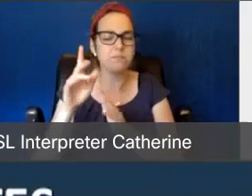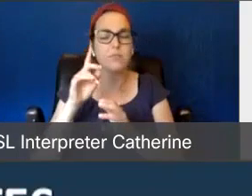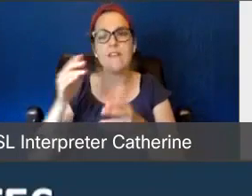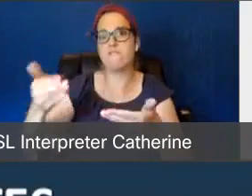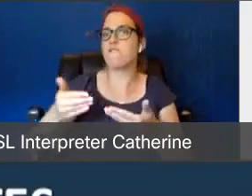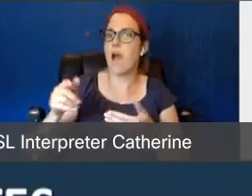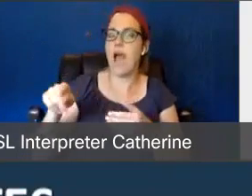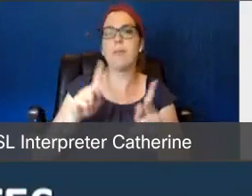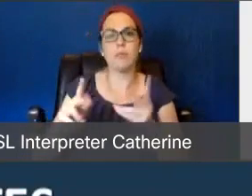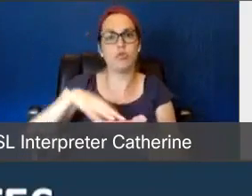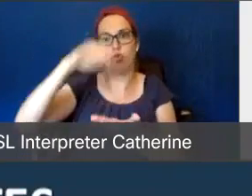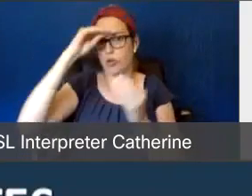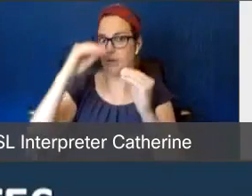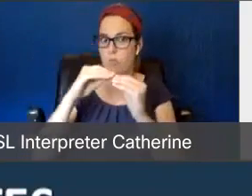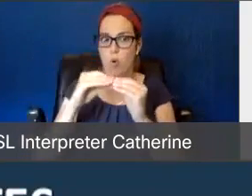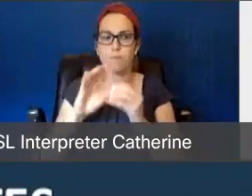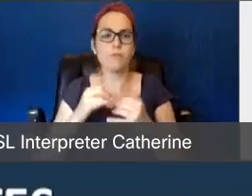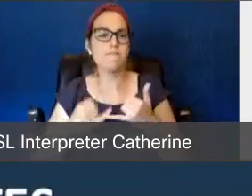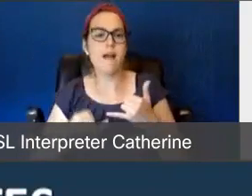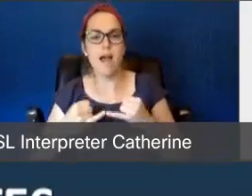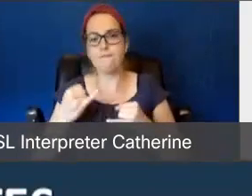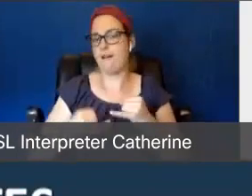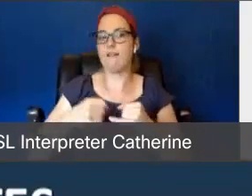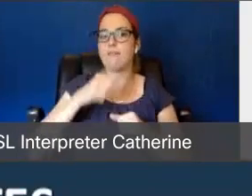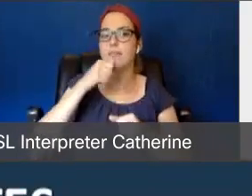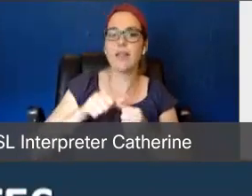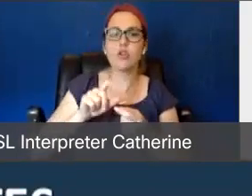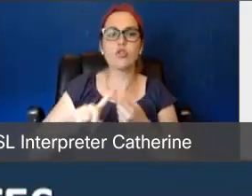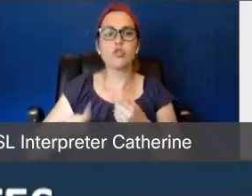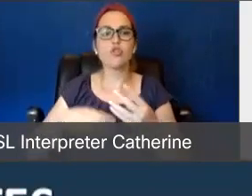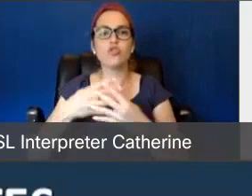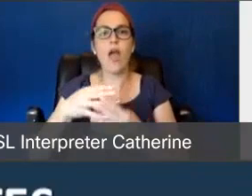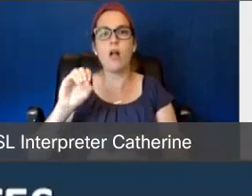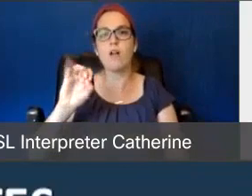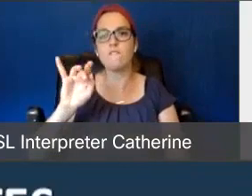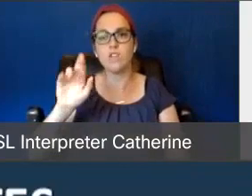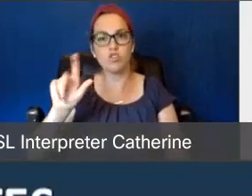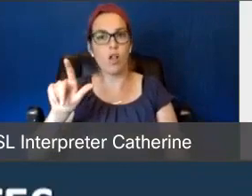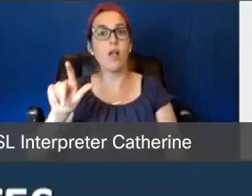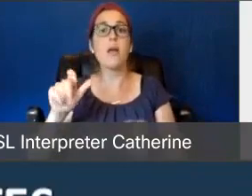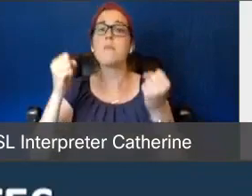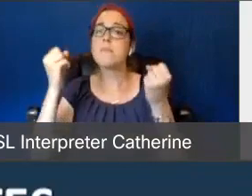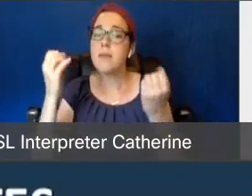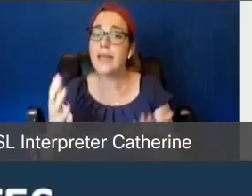many individuals in drug courts may spend some time in pretrial detention prior to entering the drug court,